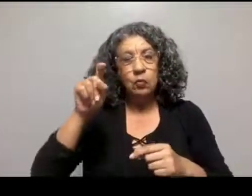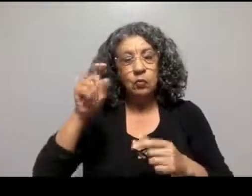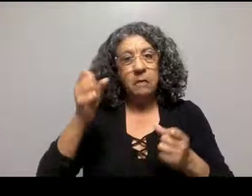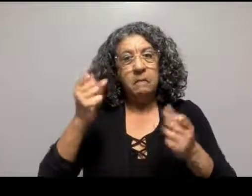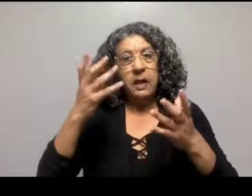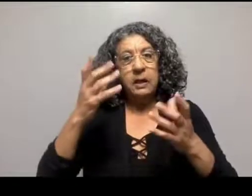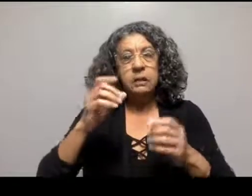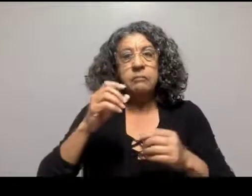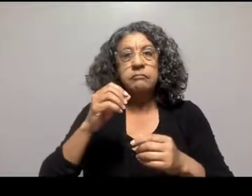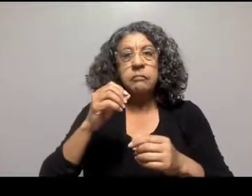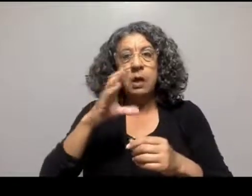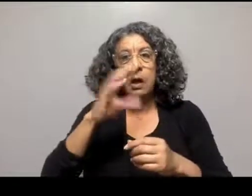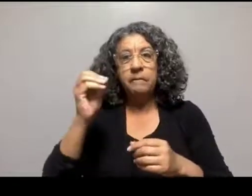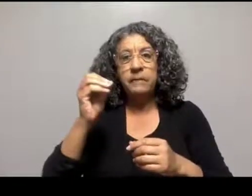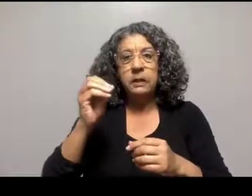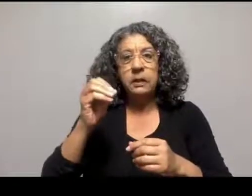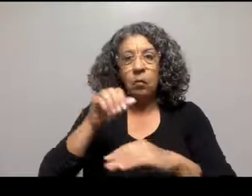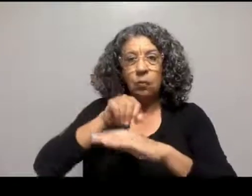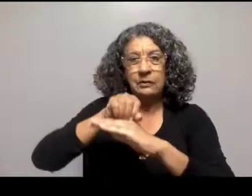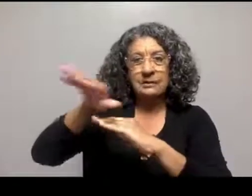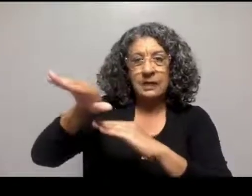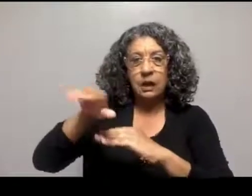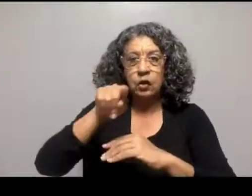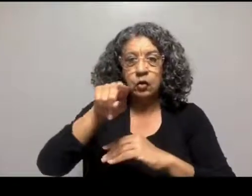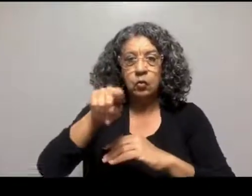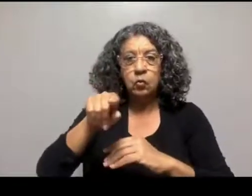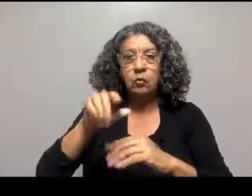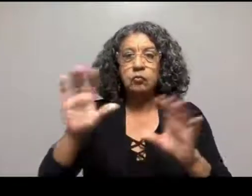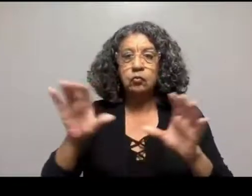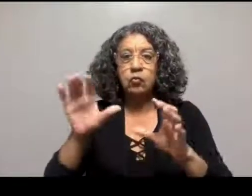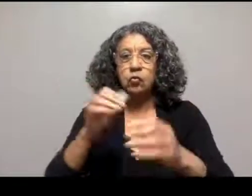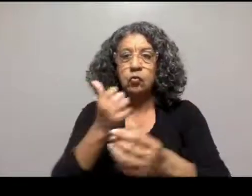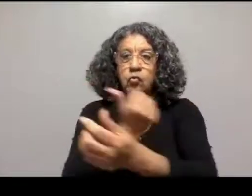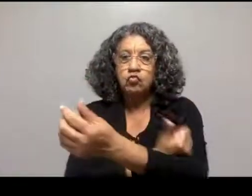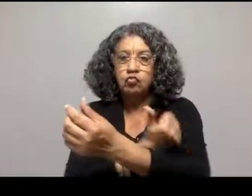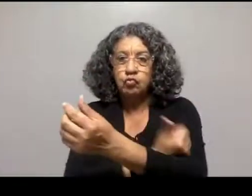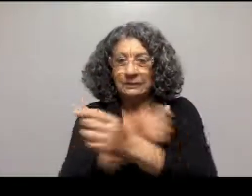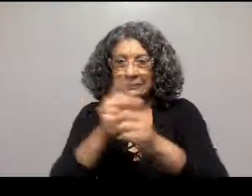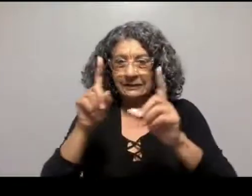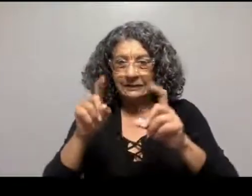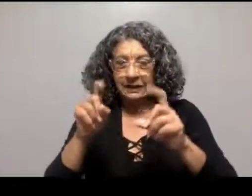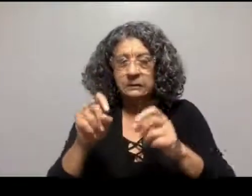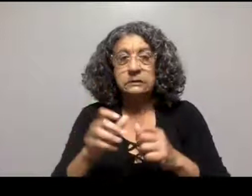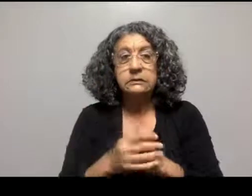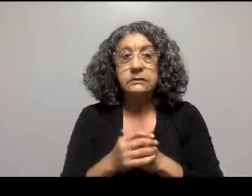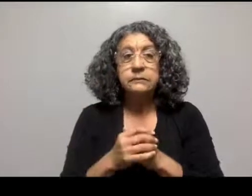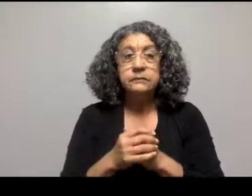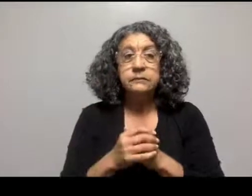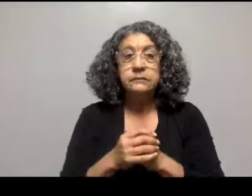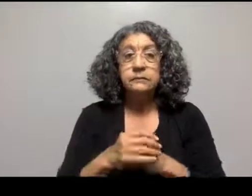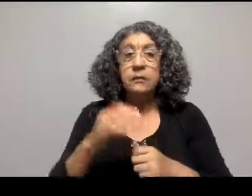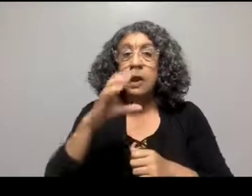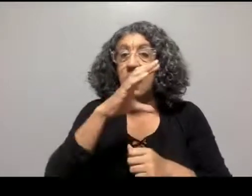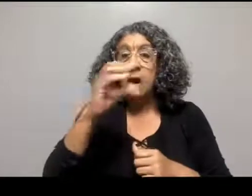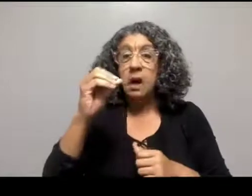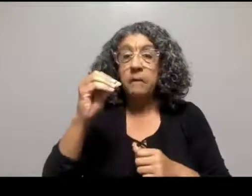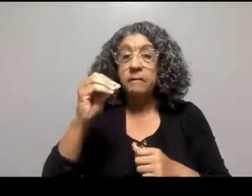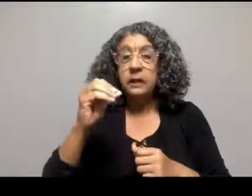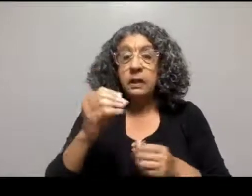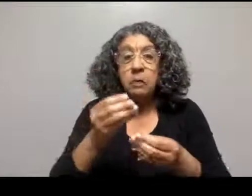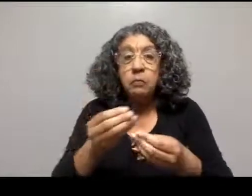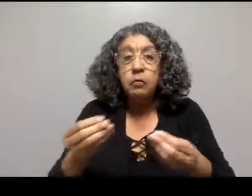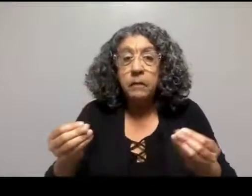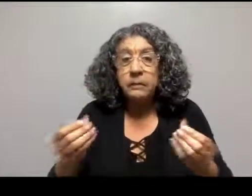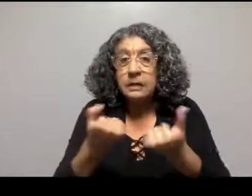many companies will send you for a drug test.